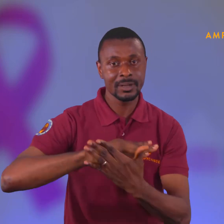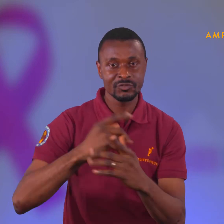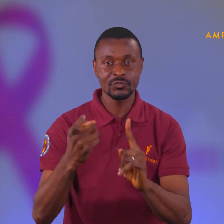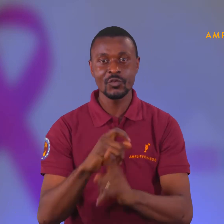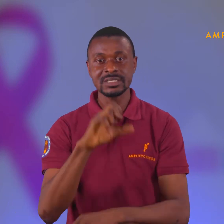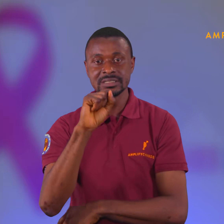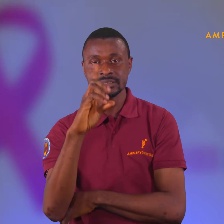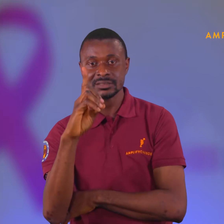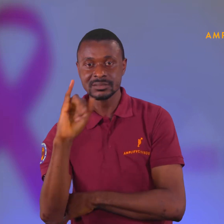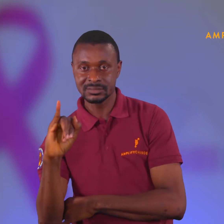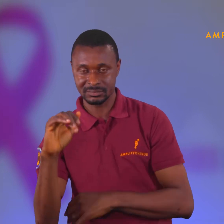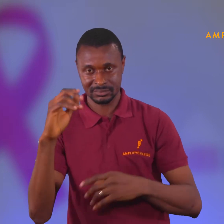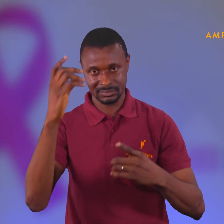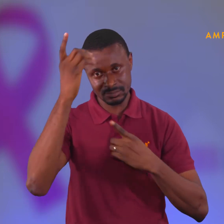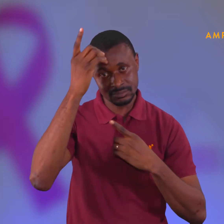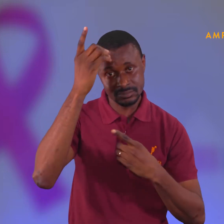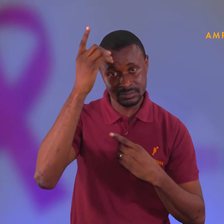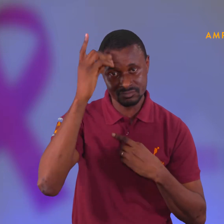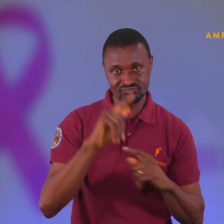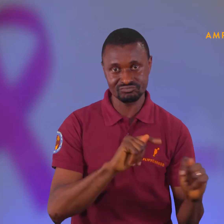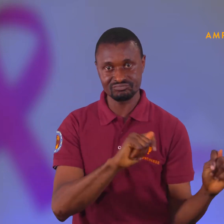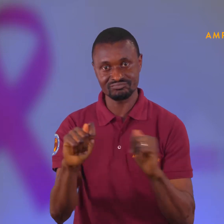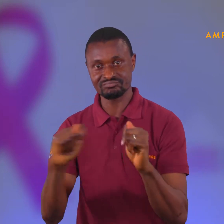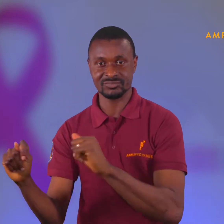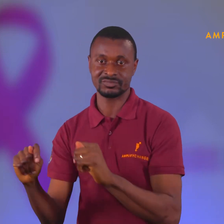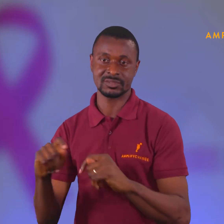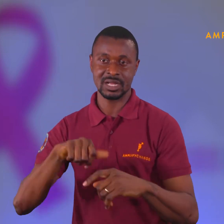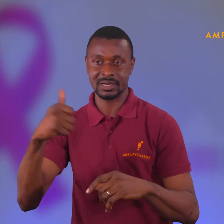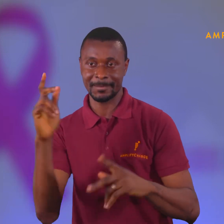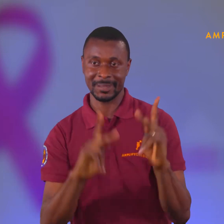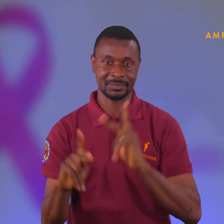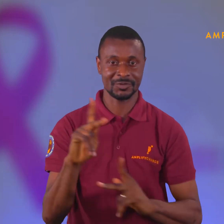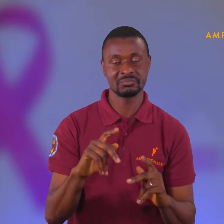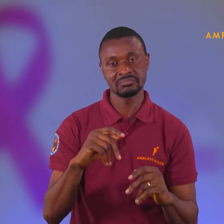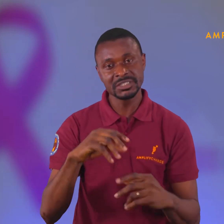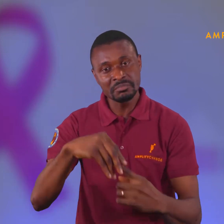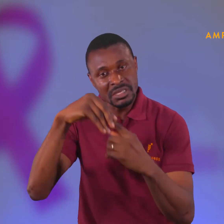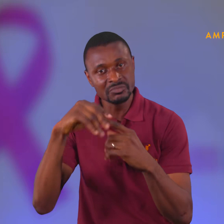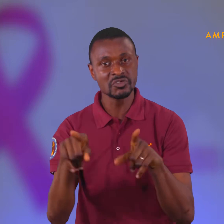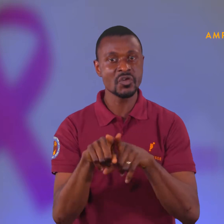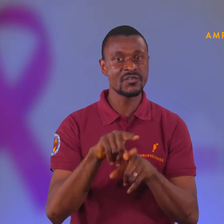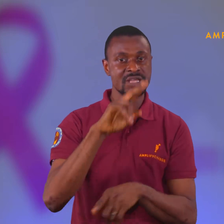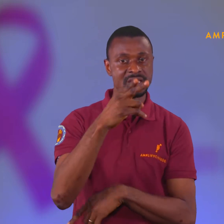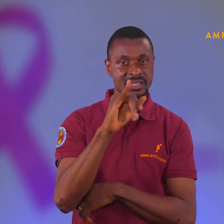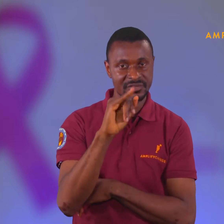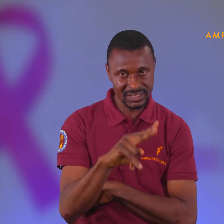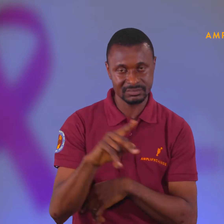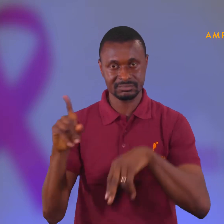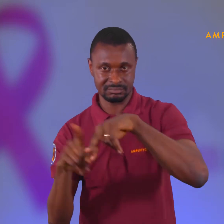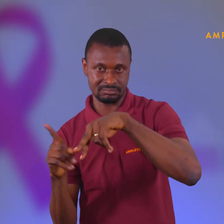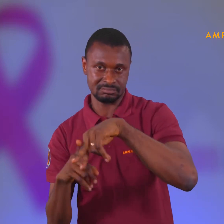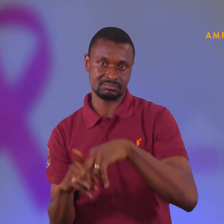It prevents spread/transmission of STI/STDs to other people. For example, HIV/AIDS